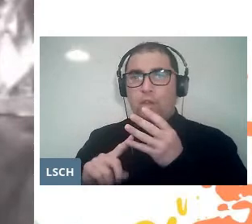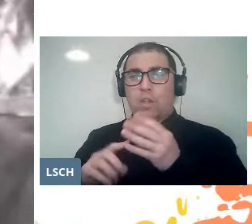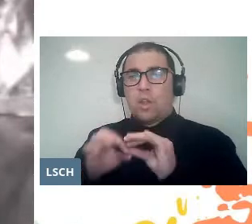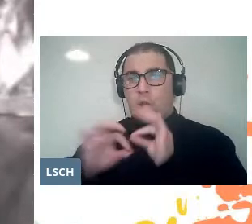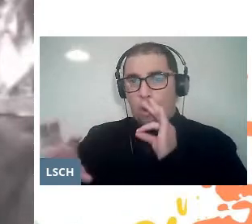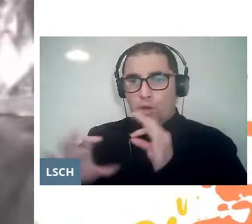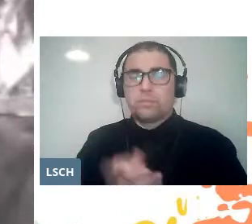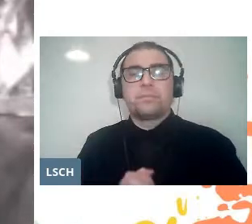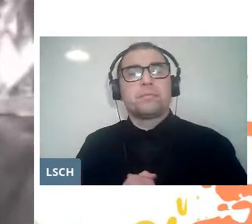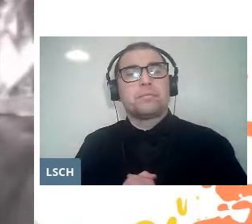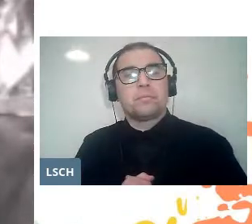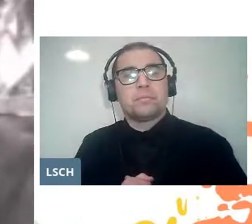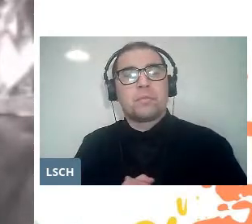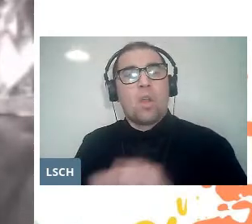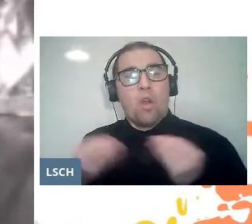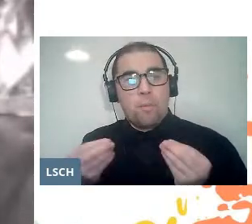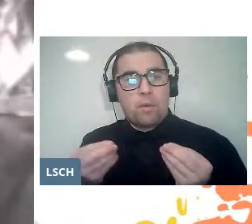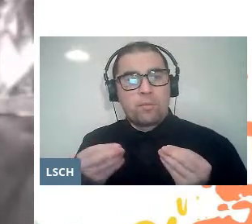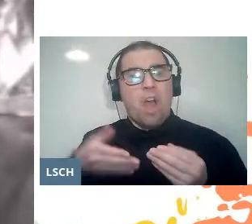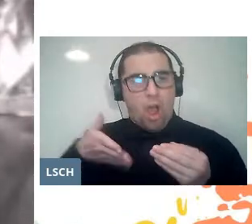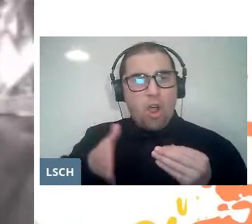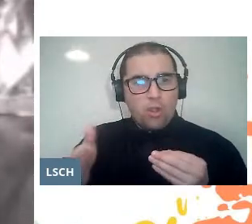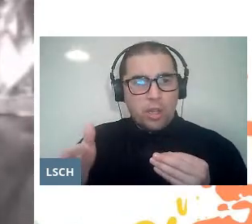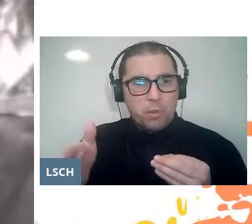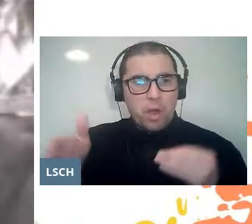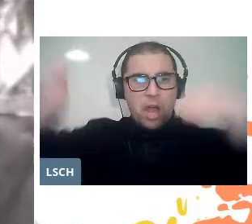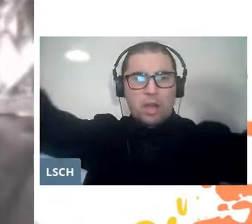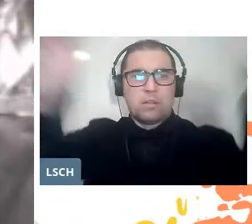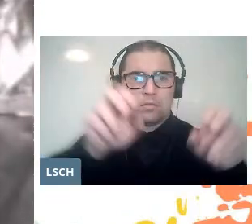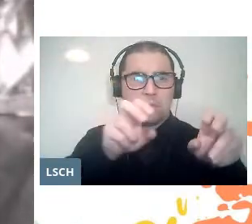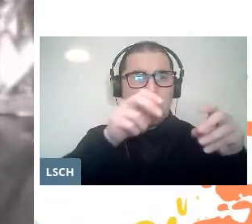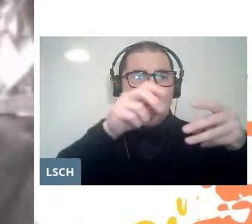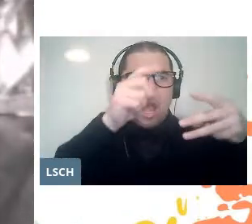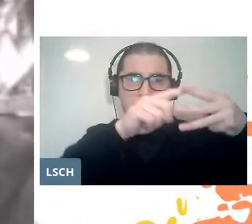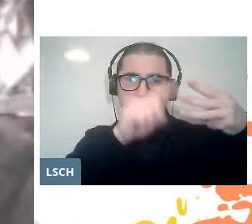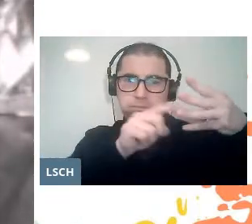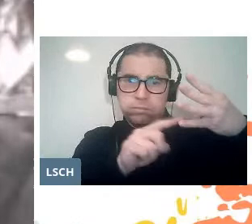That is, it continues with the template established in pre-classicism.